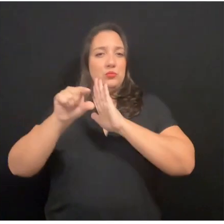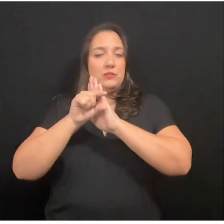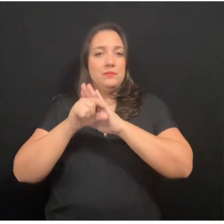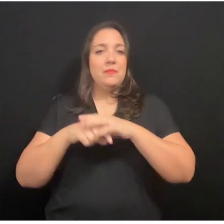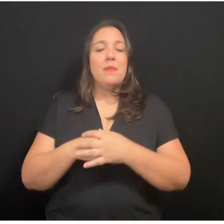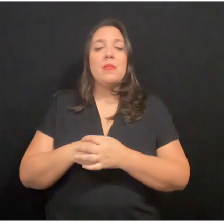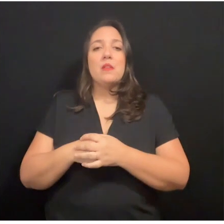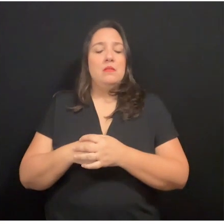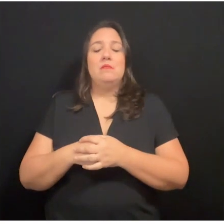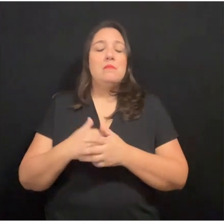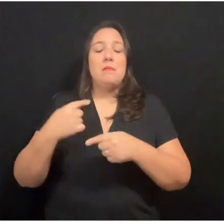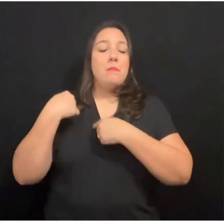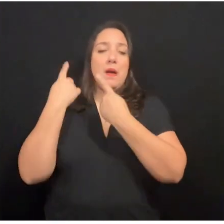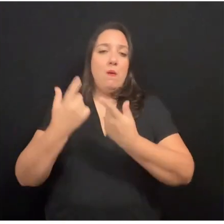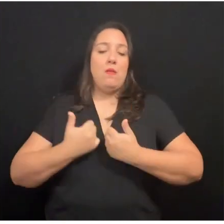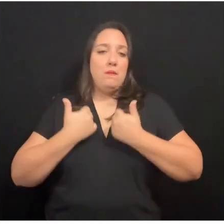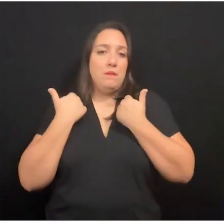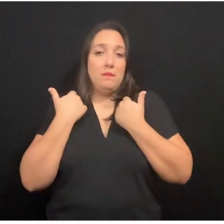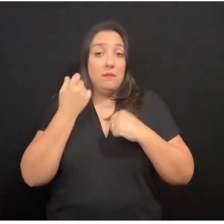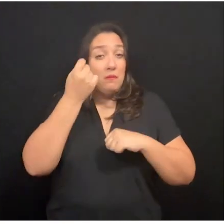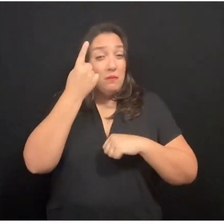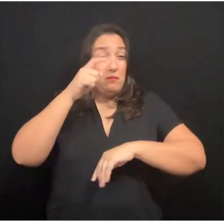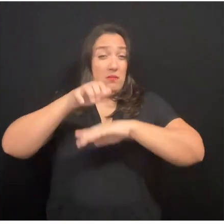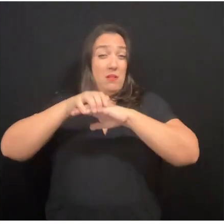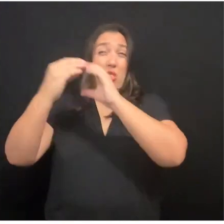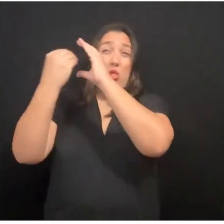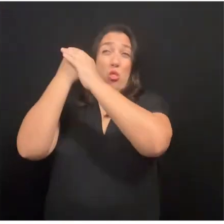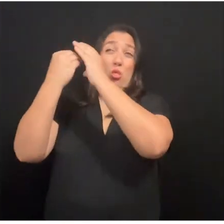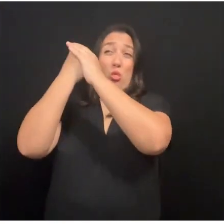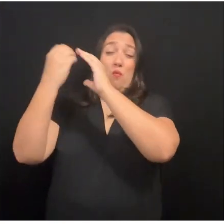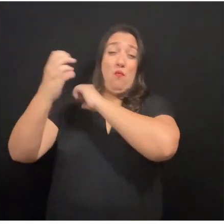My whole life, even though English was shoved down my throat